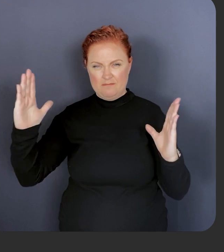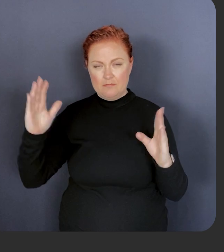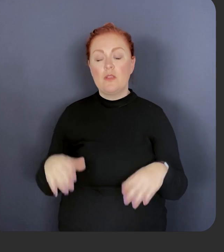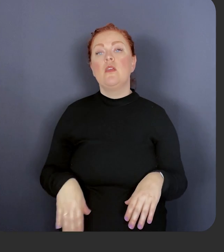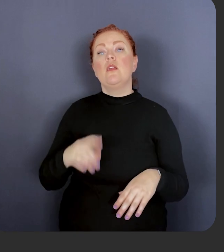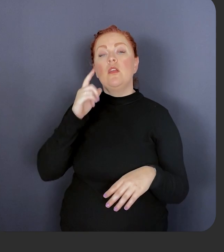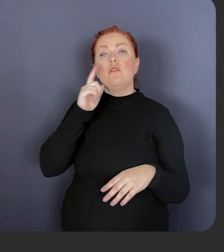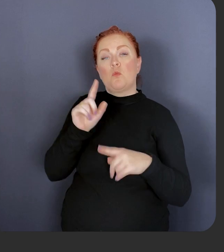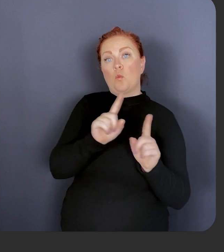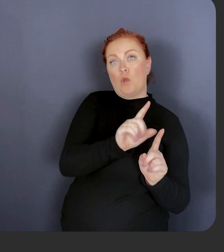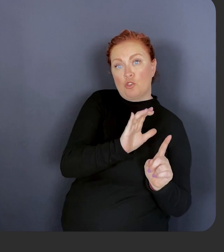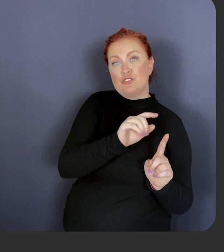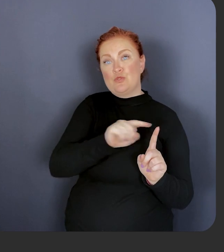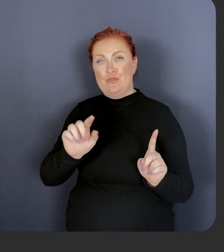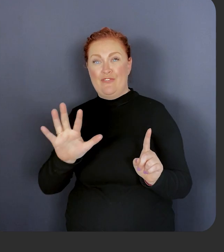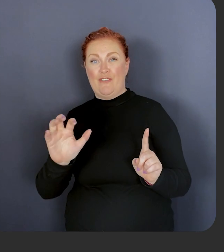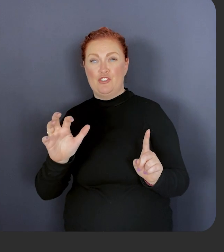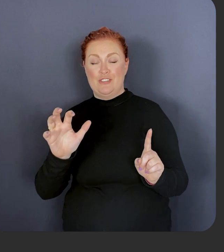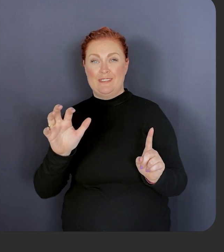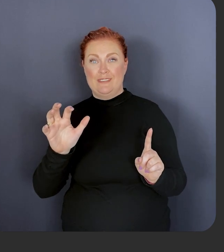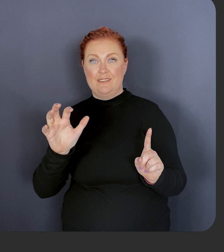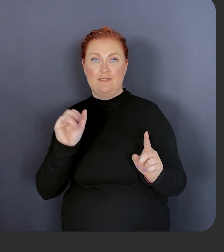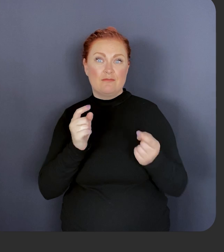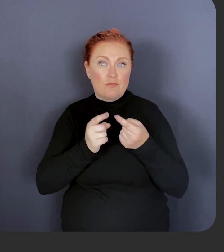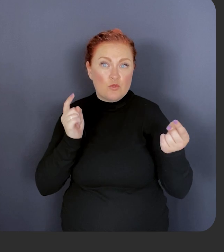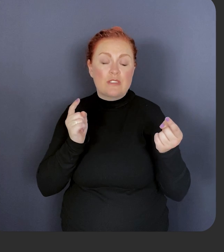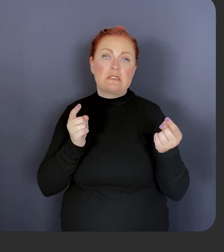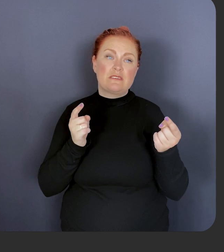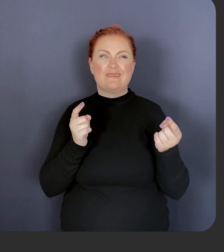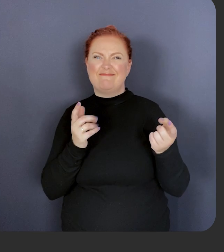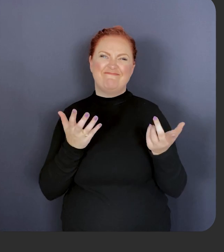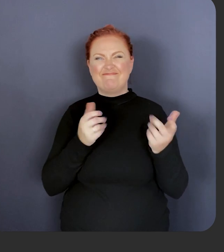And so for the 100 to 500, contrast is quite low.